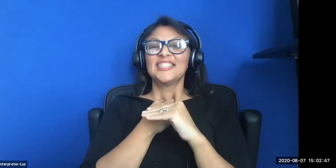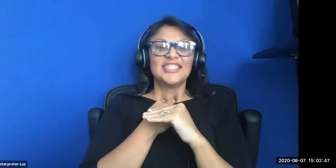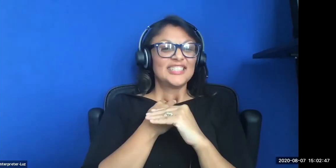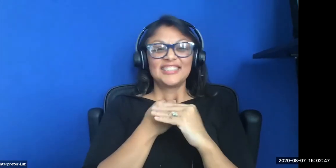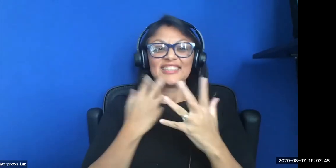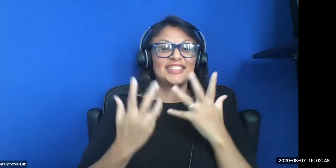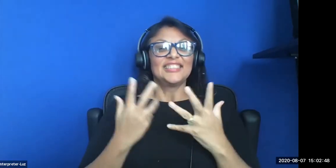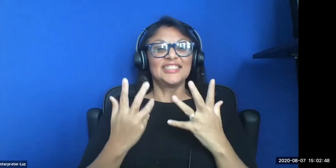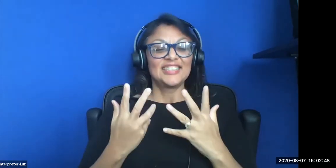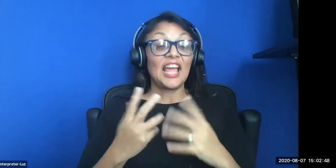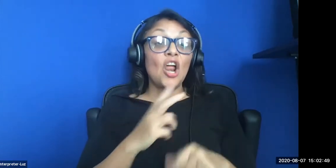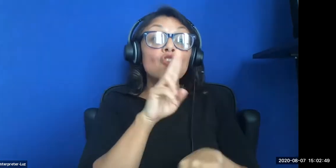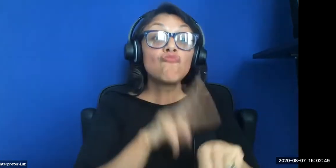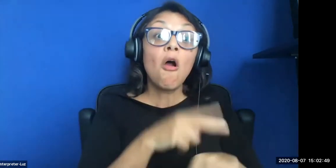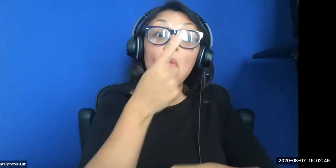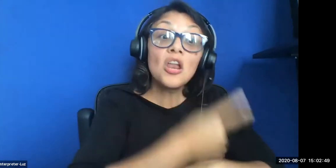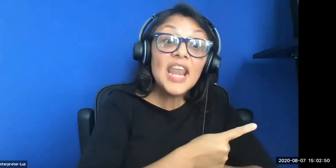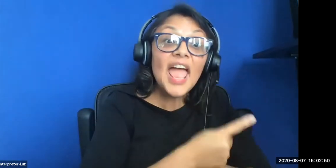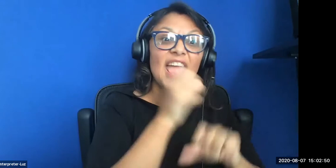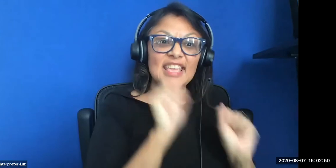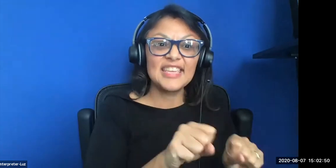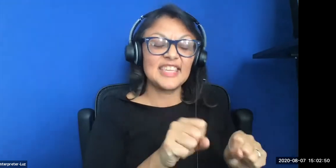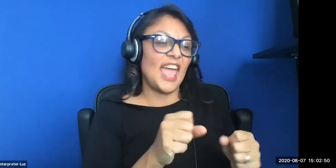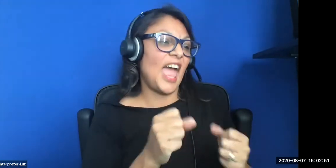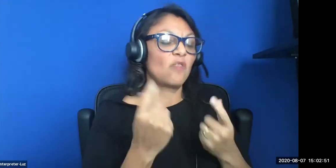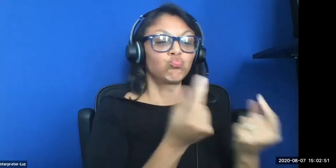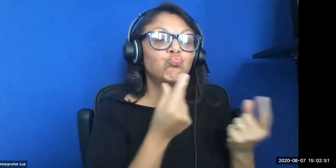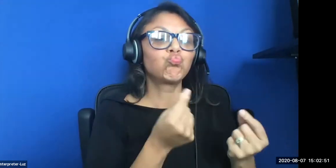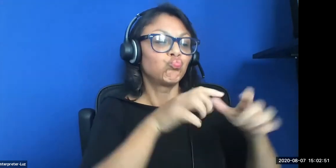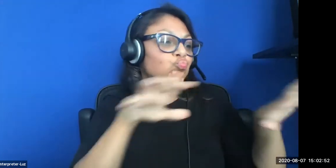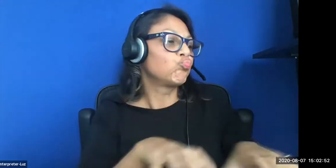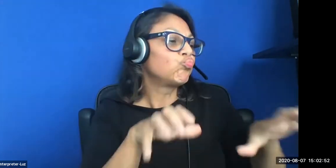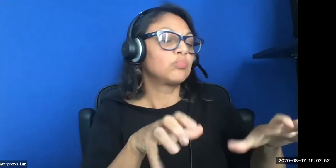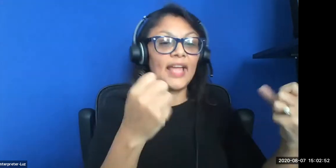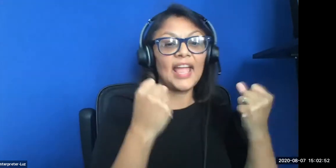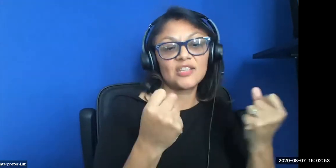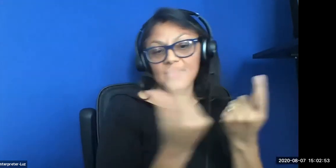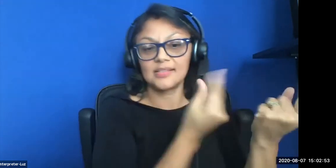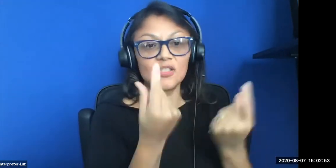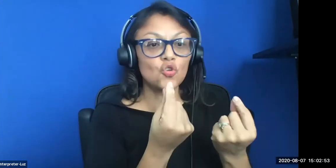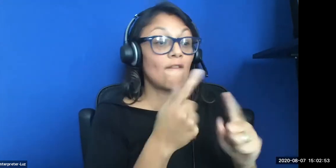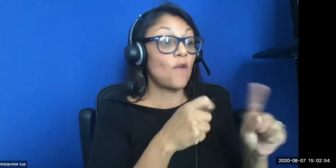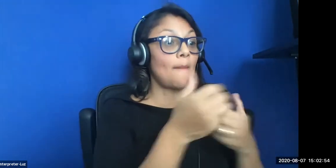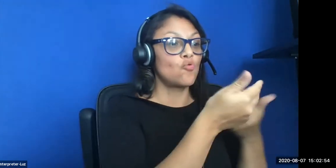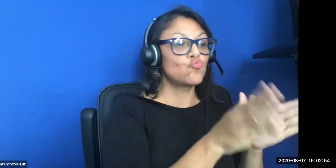Channelle Charest: In a normal day we would put in x number of steps just moving from thing to thing from room to room from office to office.